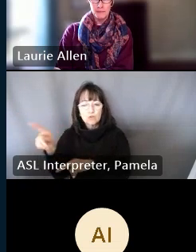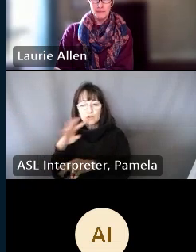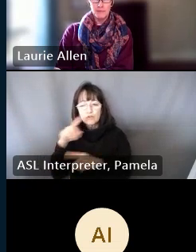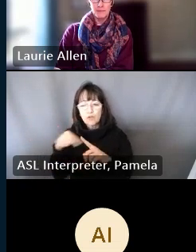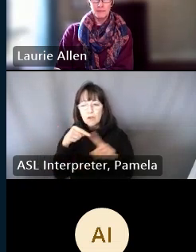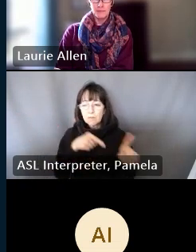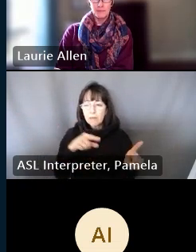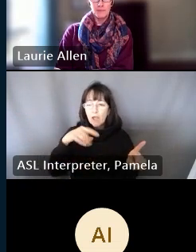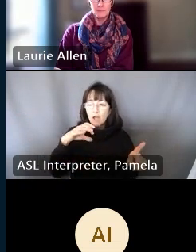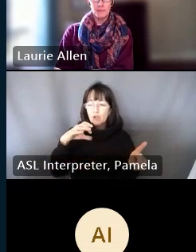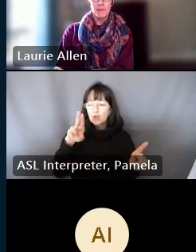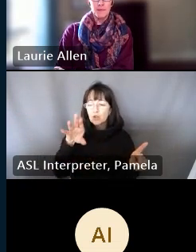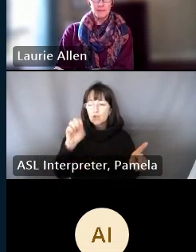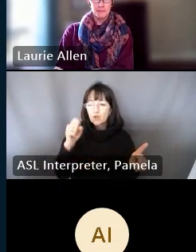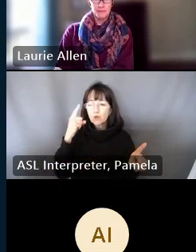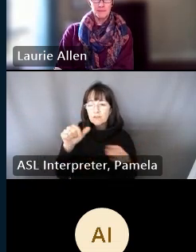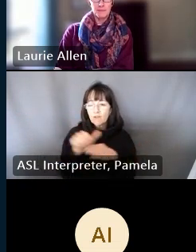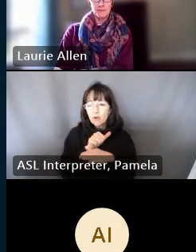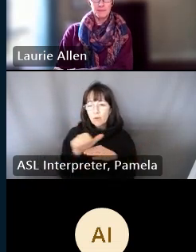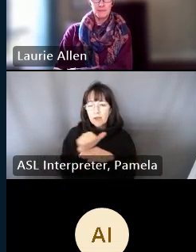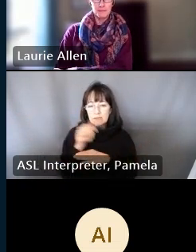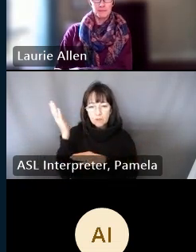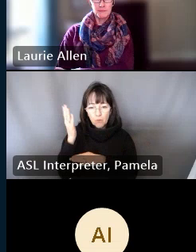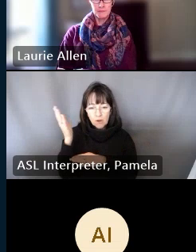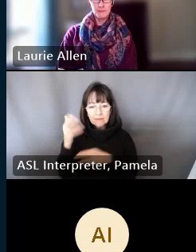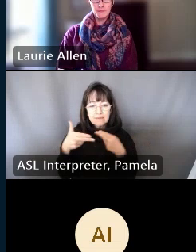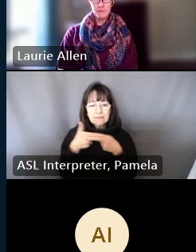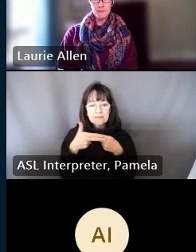presentation, slide design, and some of the Copilot writing queues.